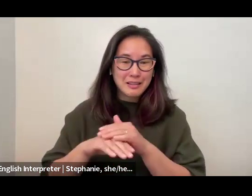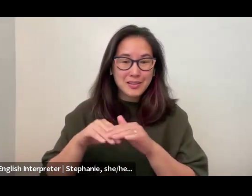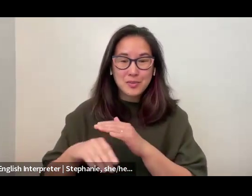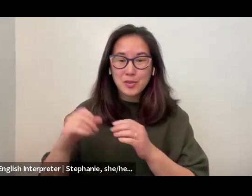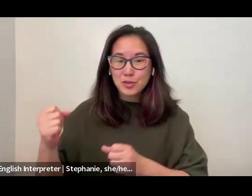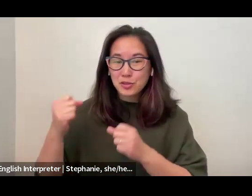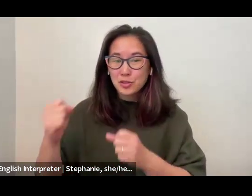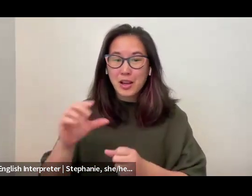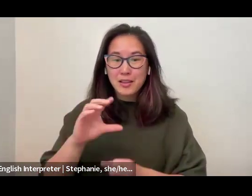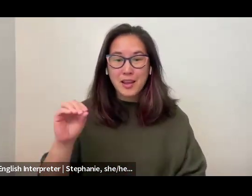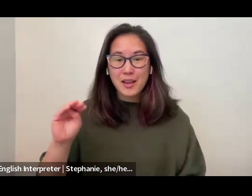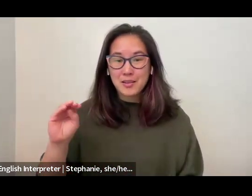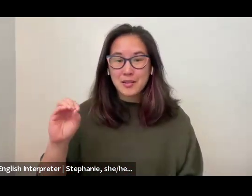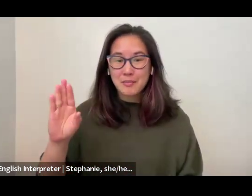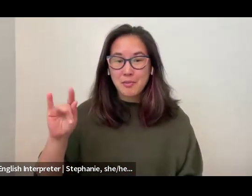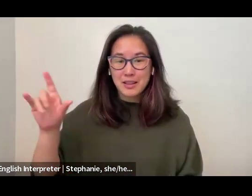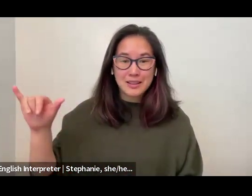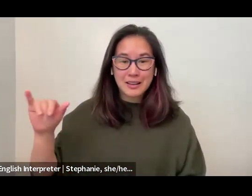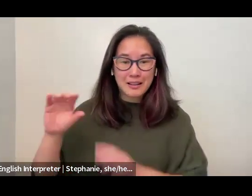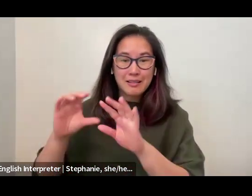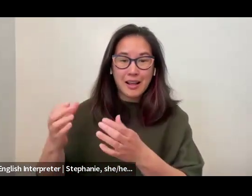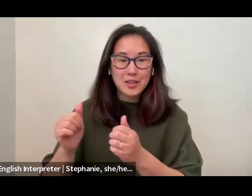and mobility class, with Dr. Marcia.